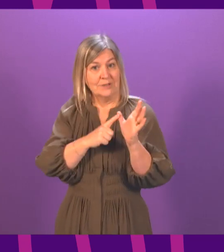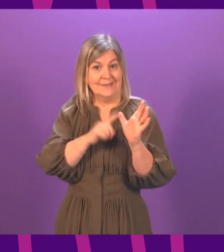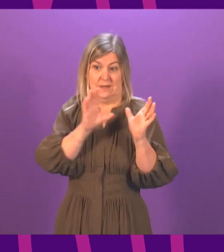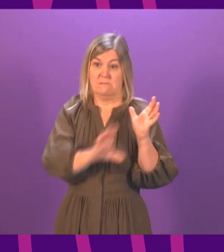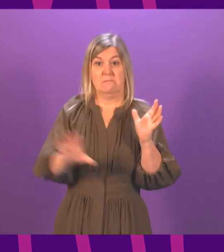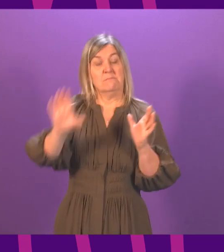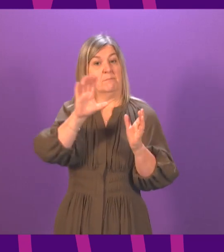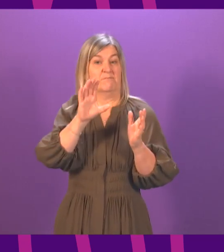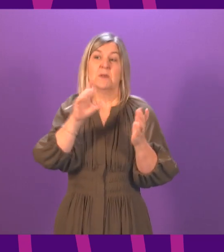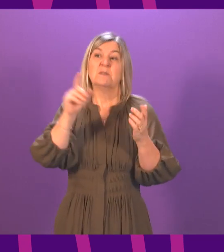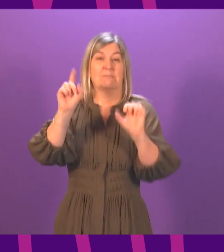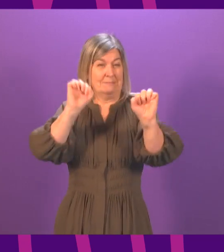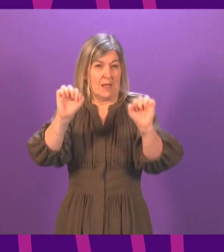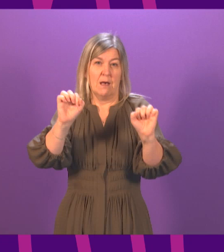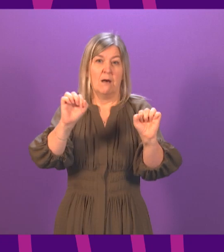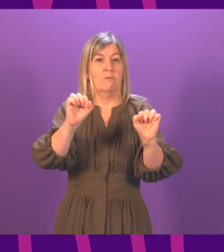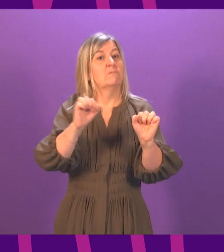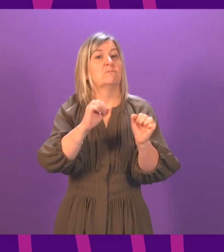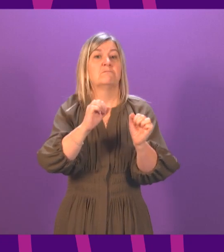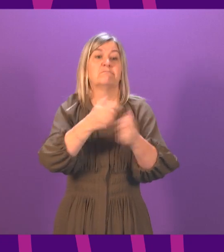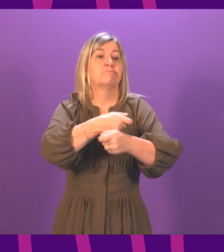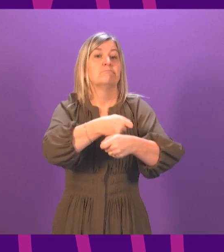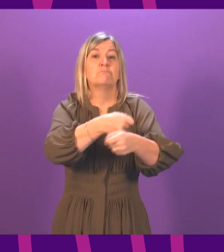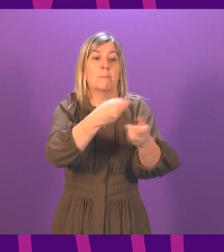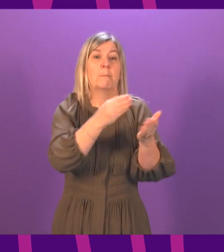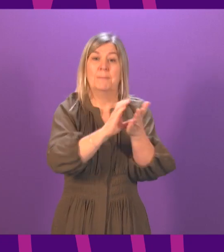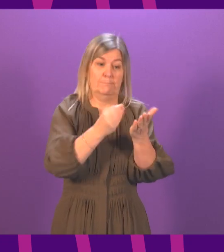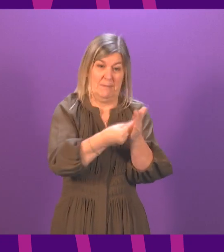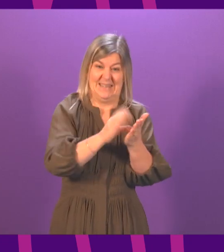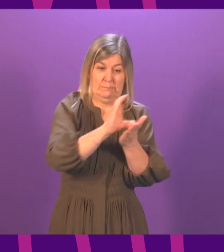financial support for businesses that exist where there are challenges inherent in implementing a